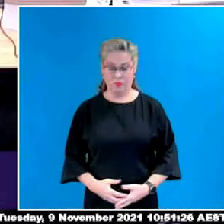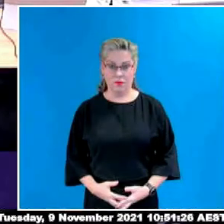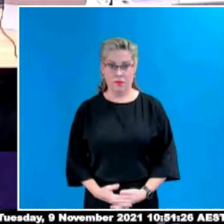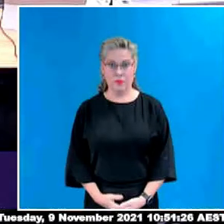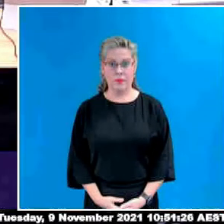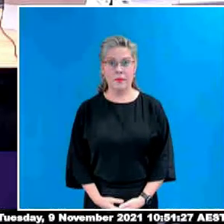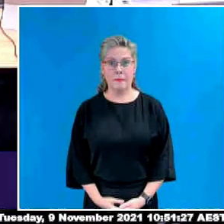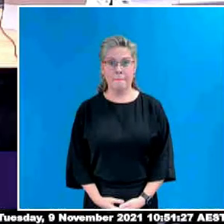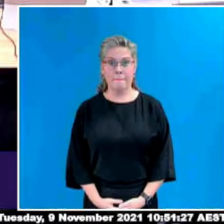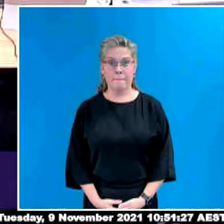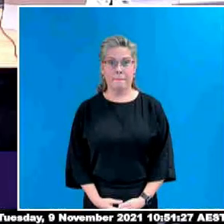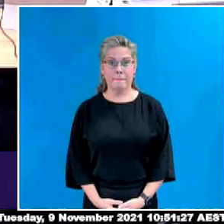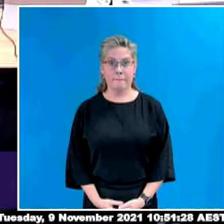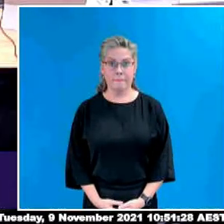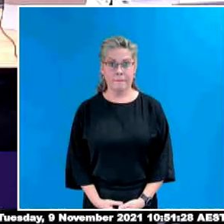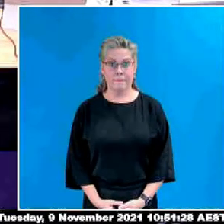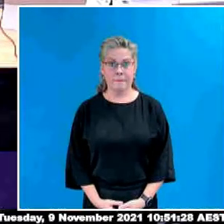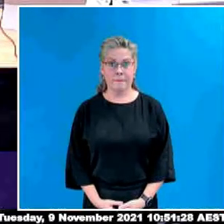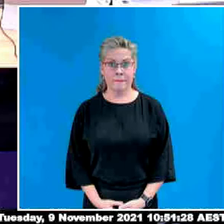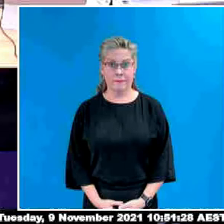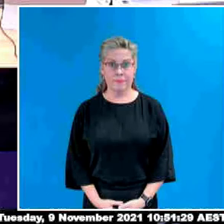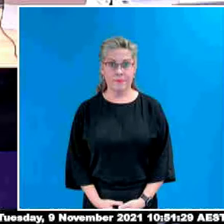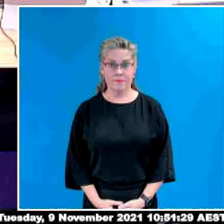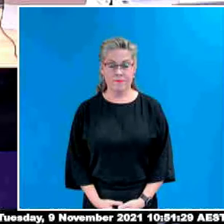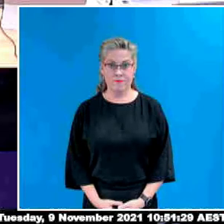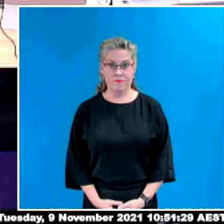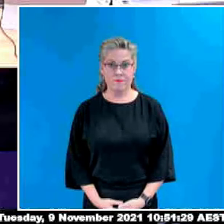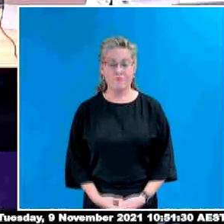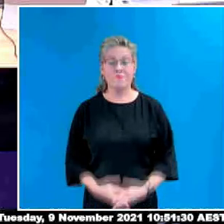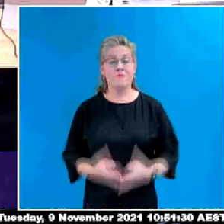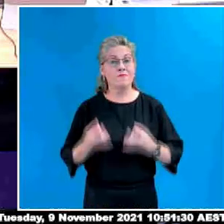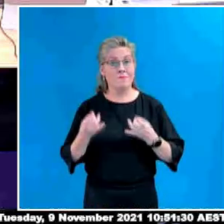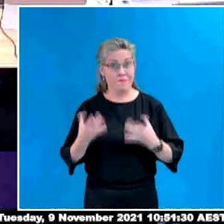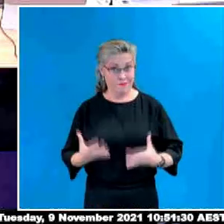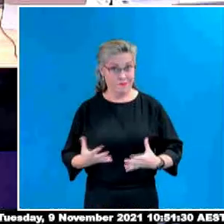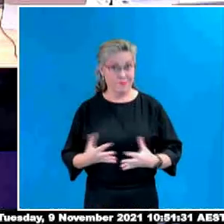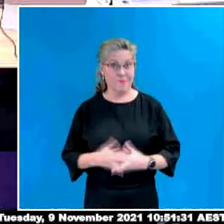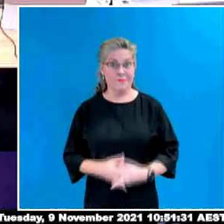The Royal Commission is resumed. Yes, Ms Eastman. Thank you.